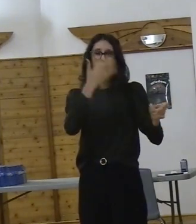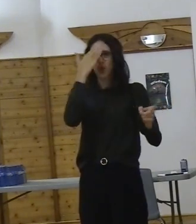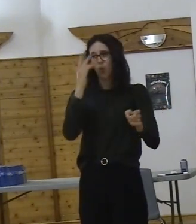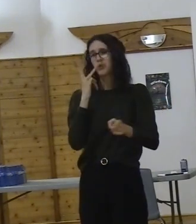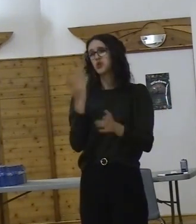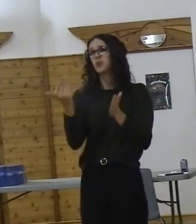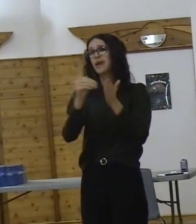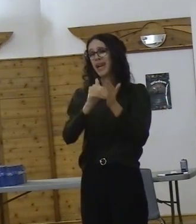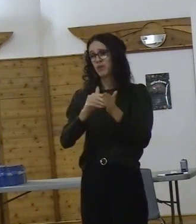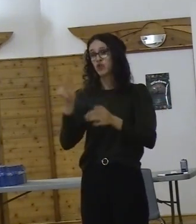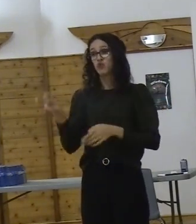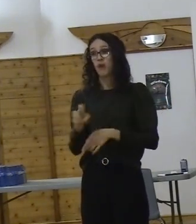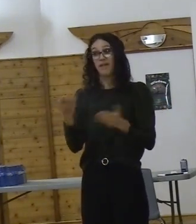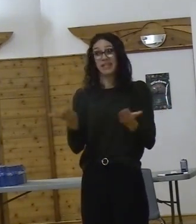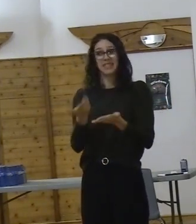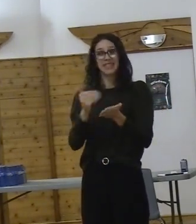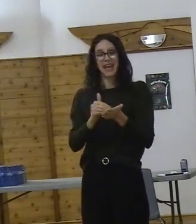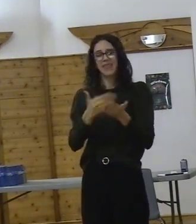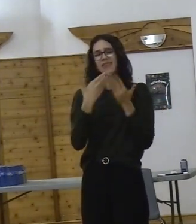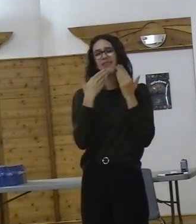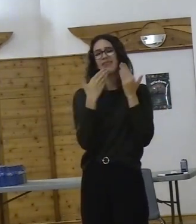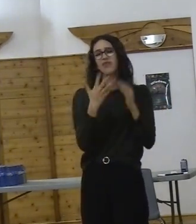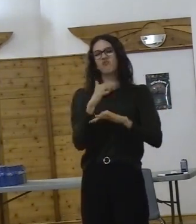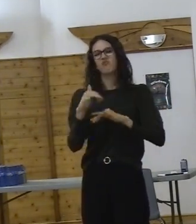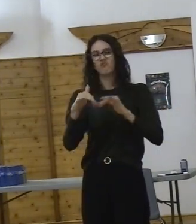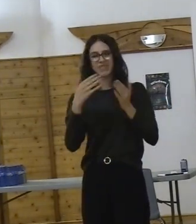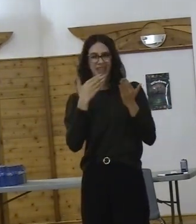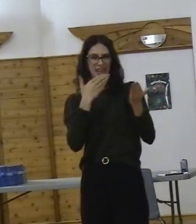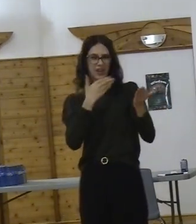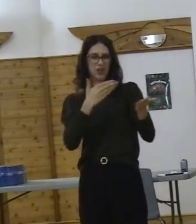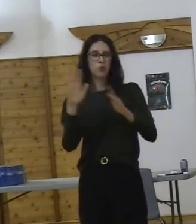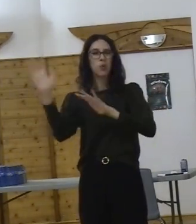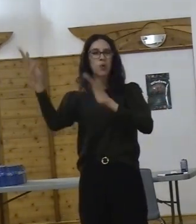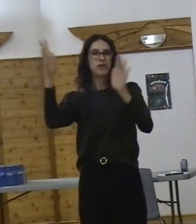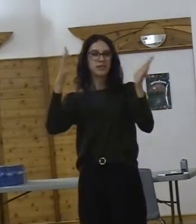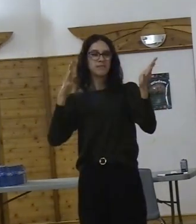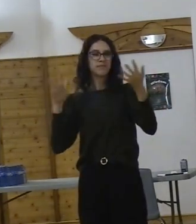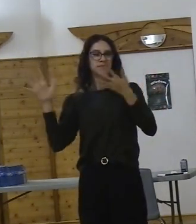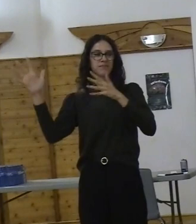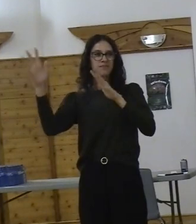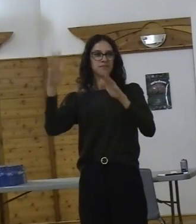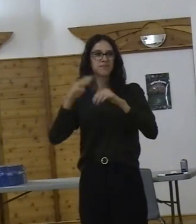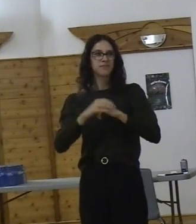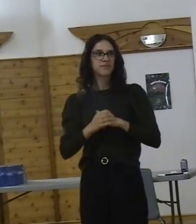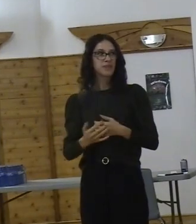and now I'd like to introduce you to